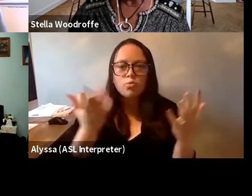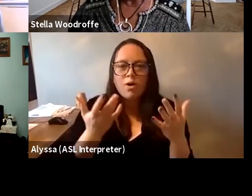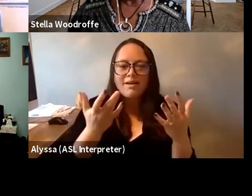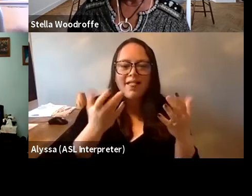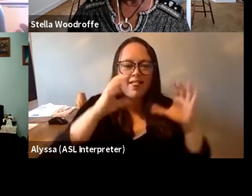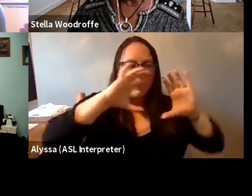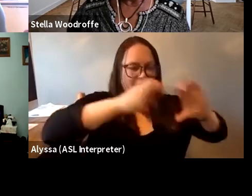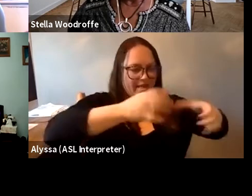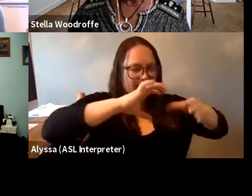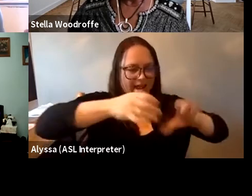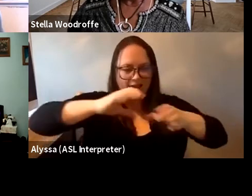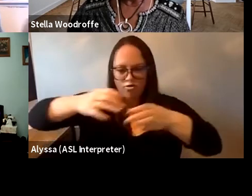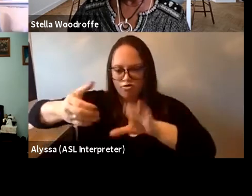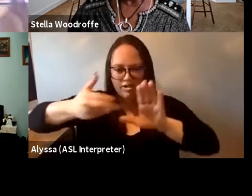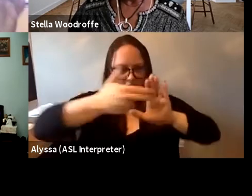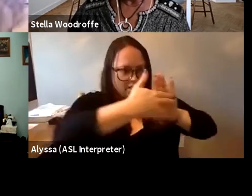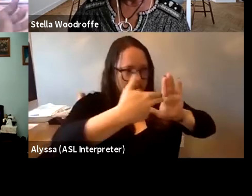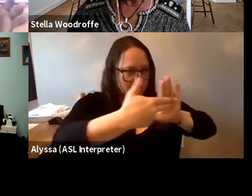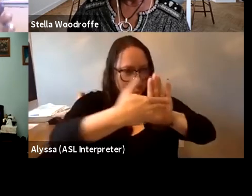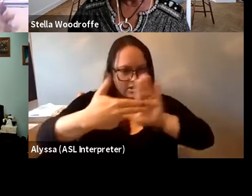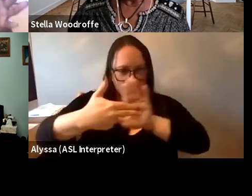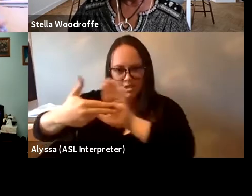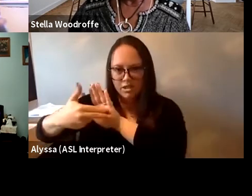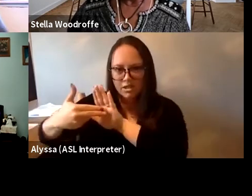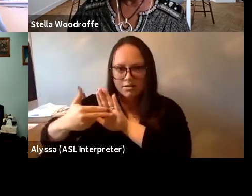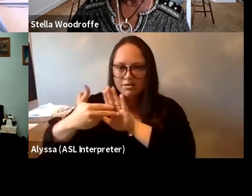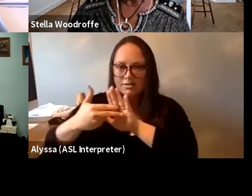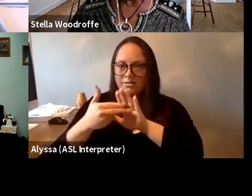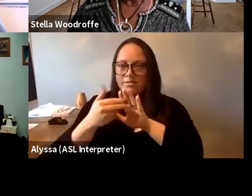spectrum. Because it's really with, it's hard to categorize.